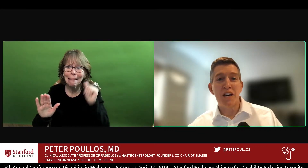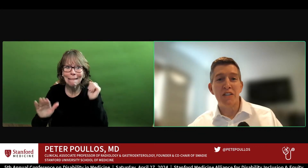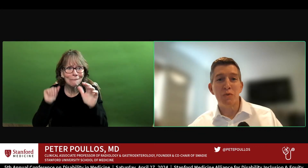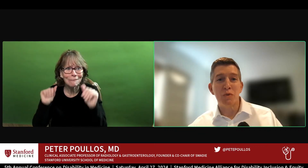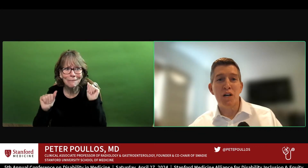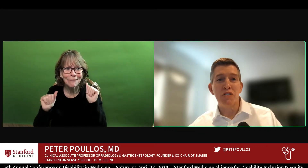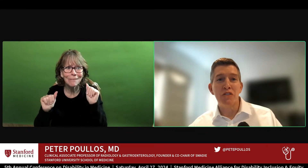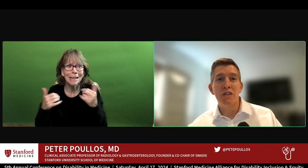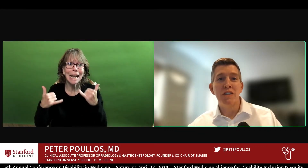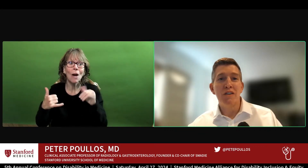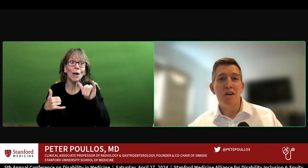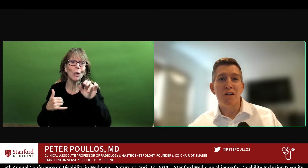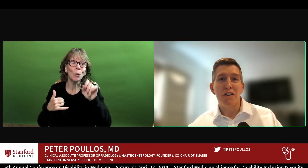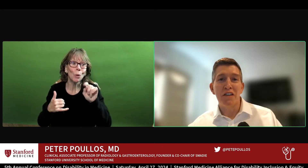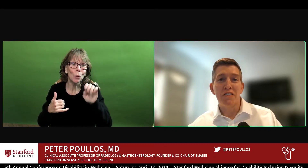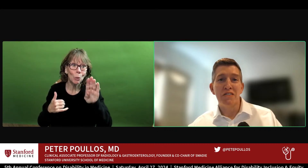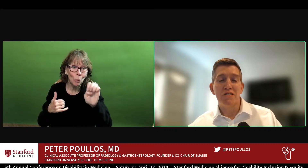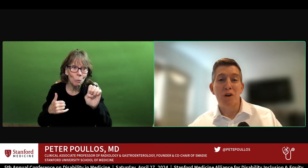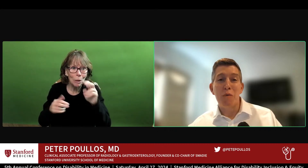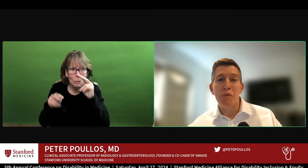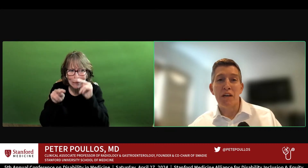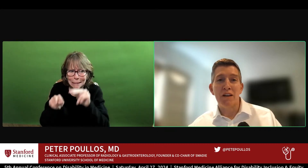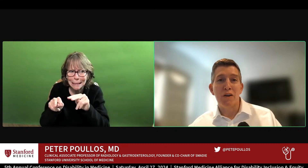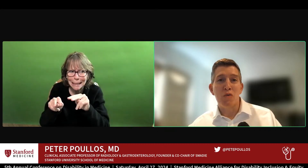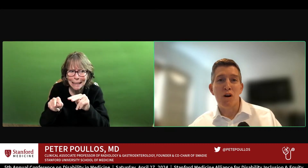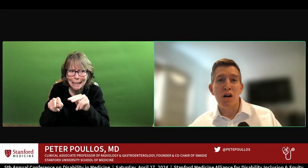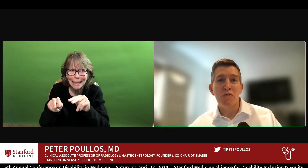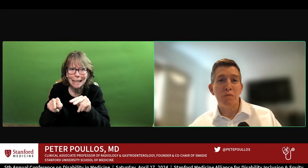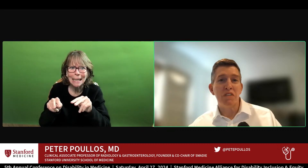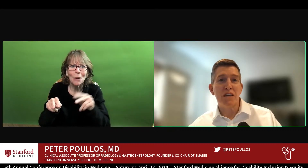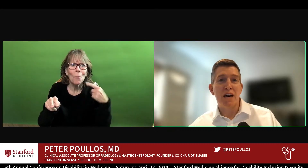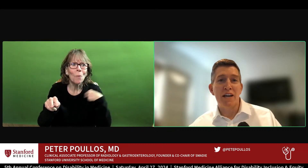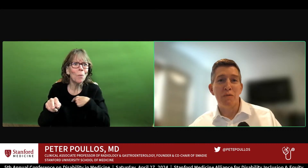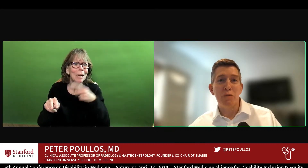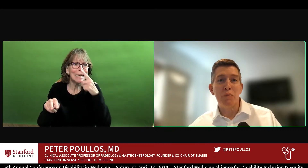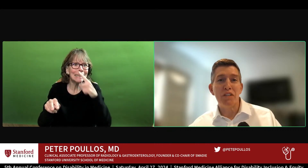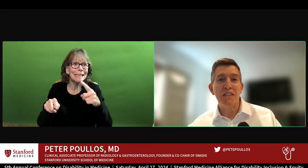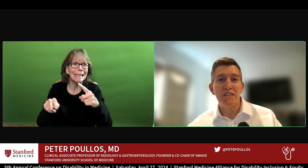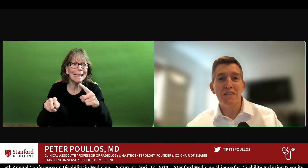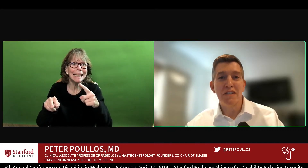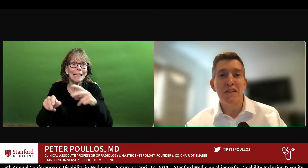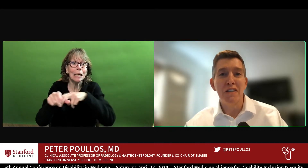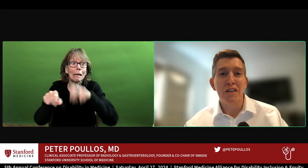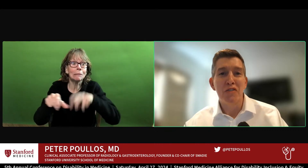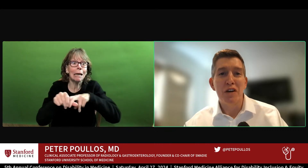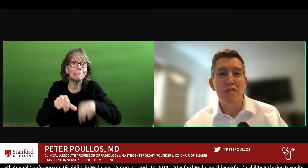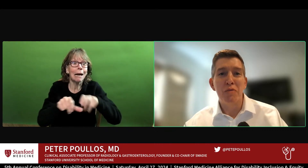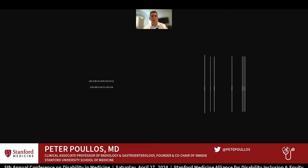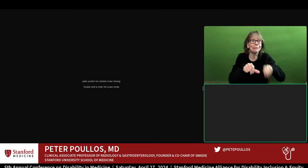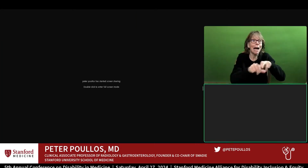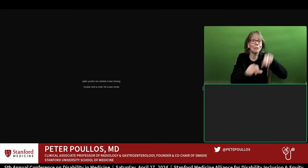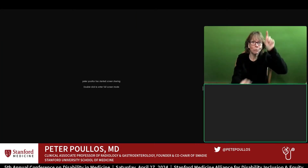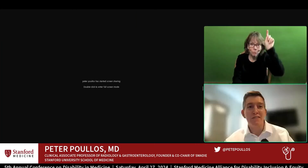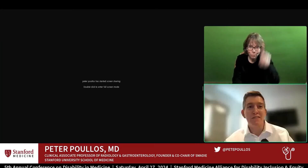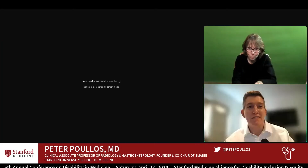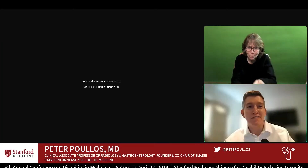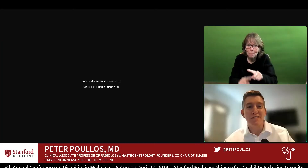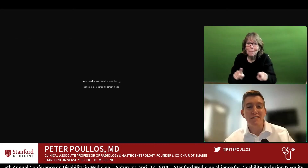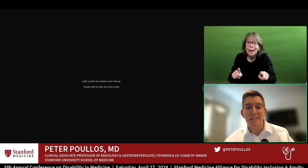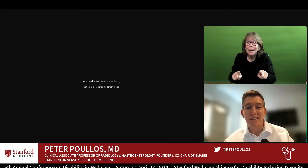stats we watch our audience dropping like a rock from the sky. But please, if you have a moment